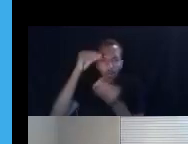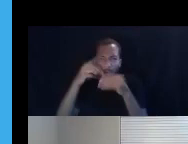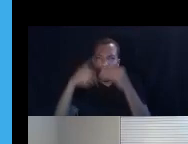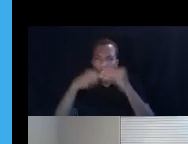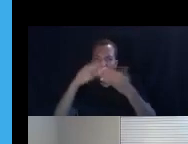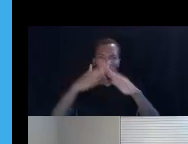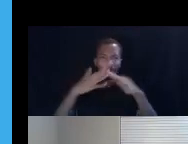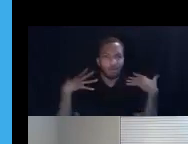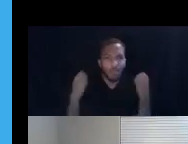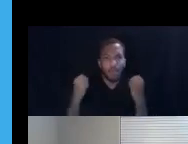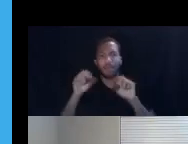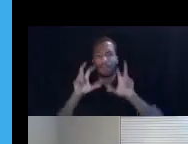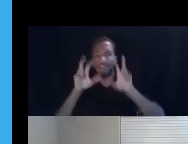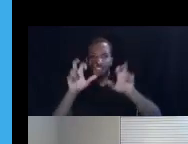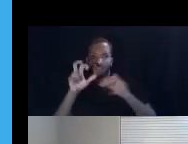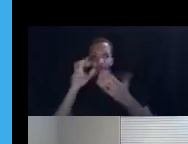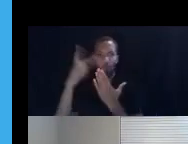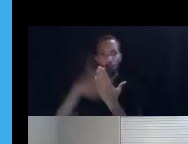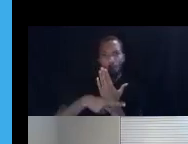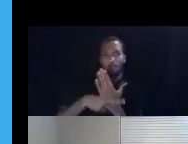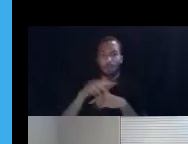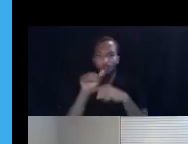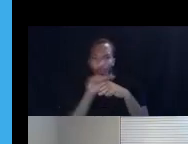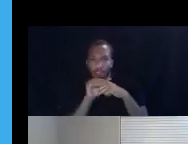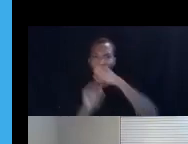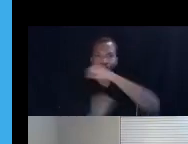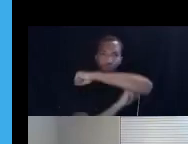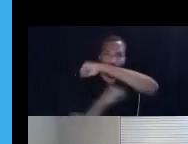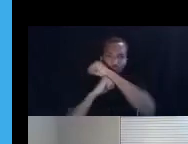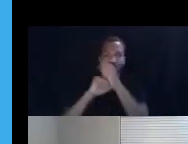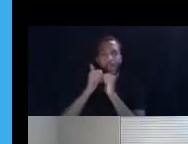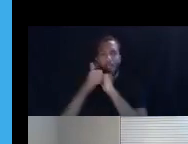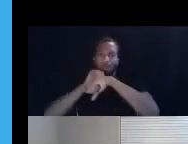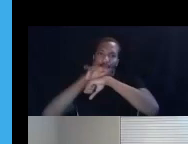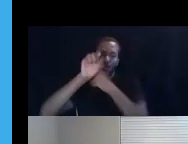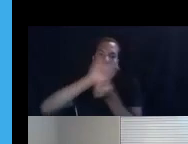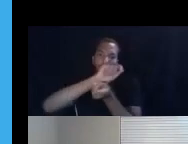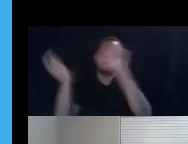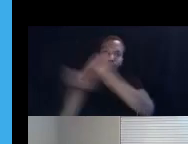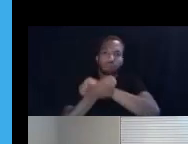and investment initiatives, structures and practices and how to influence them. So before I pass it over,